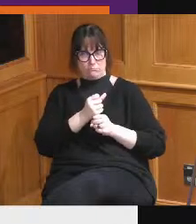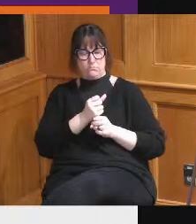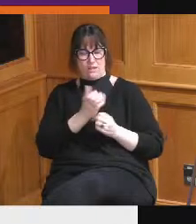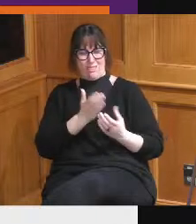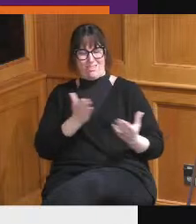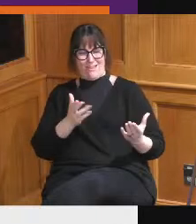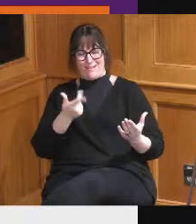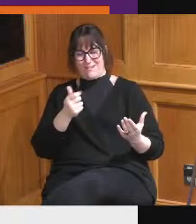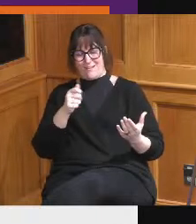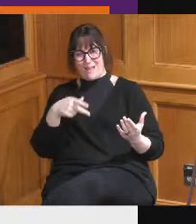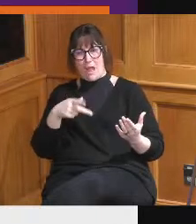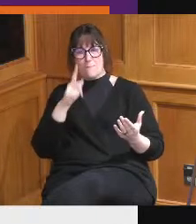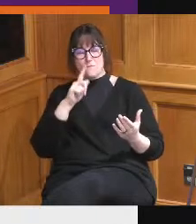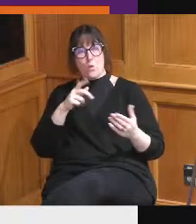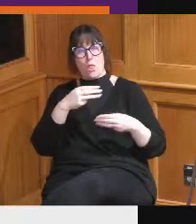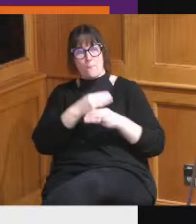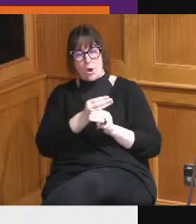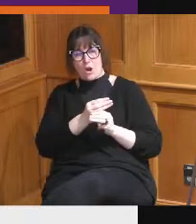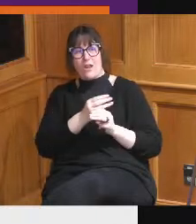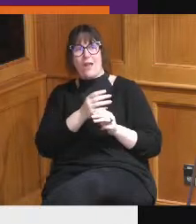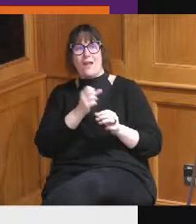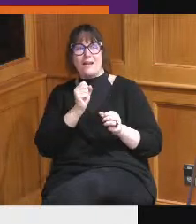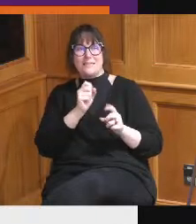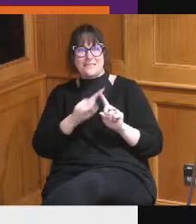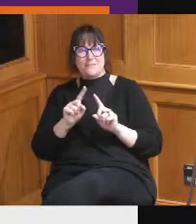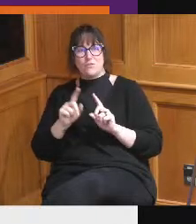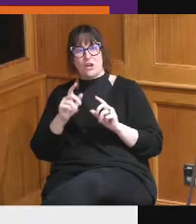in the market because of rising construction cost we tried to talk we talked about trying to grow